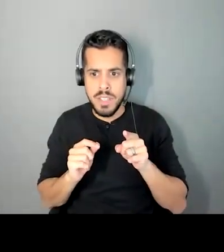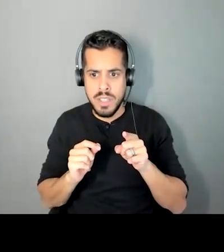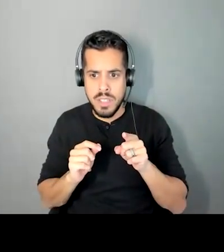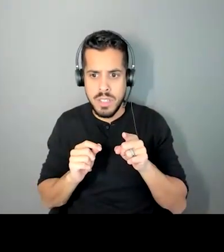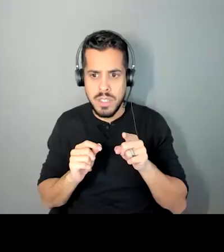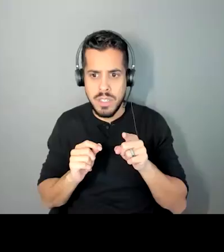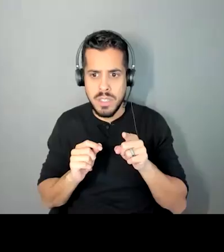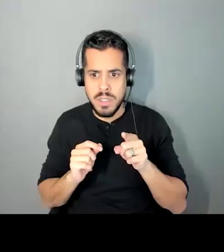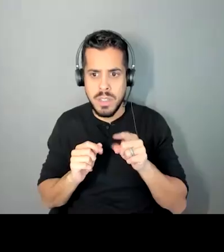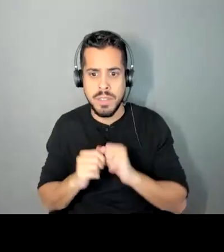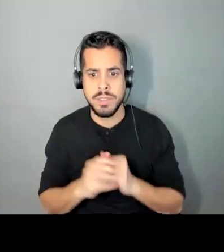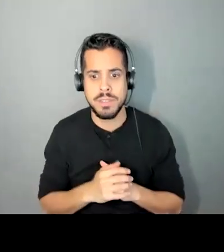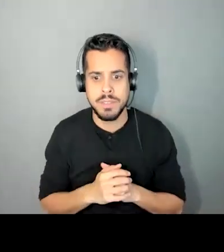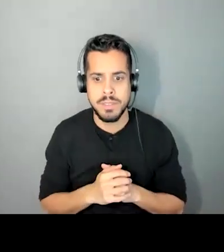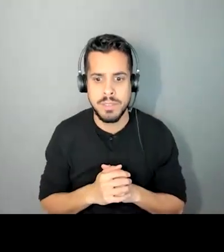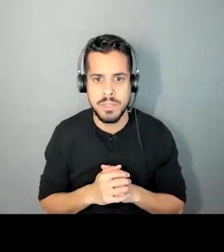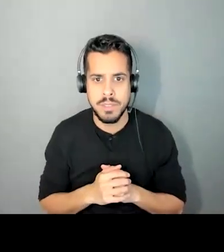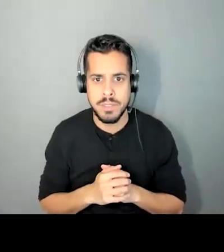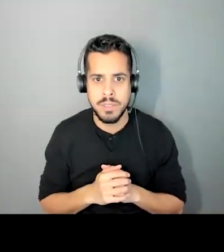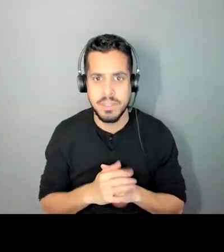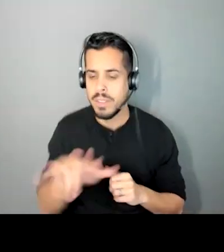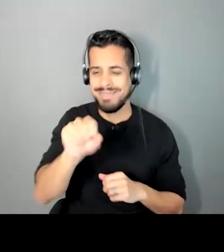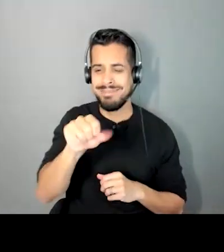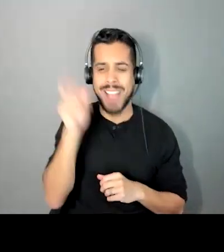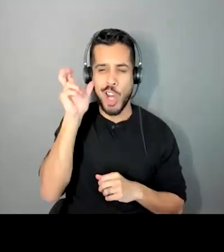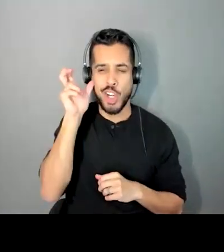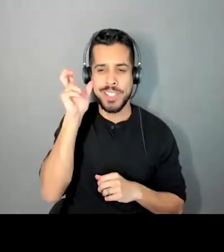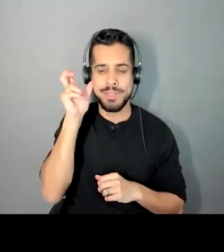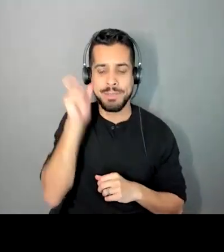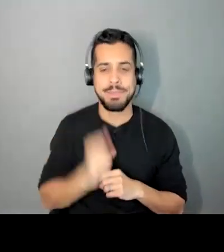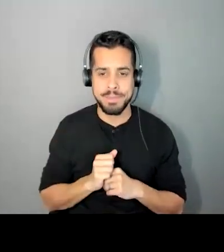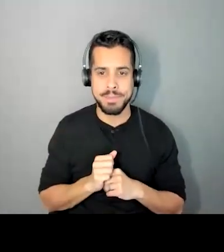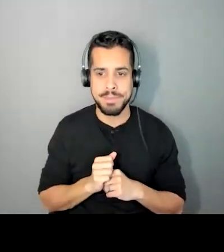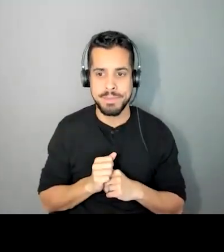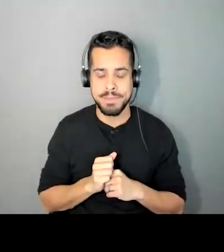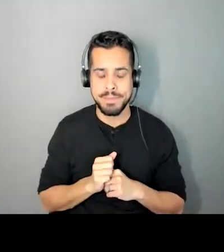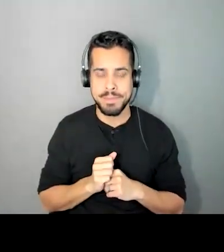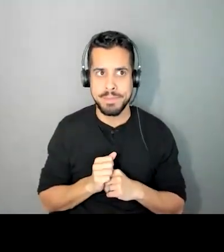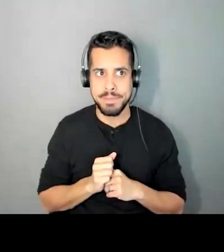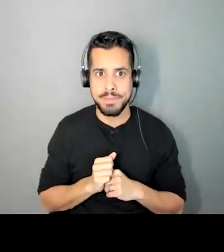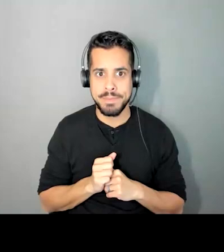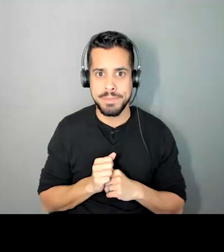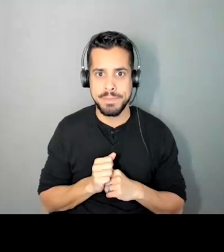[interpreter for Daniel] There's, uh... Okay. [Mike] Yep. I heard that, um... So what I think--